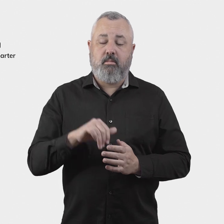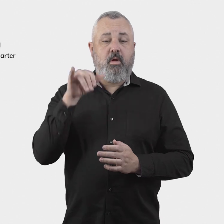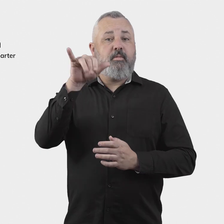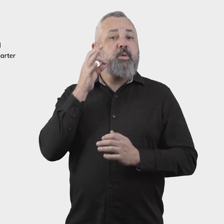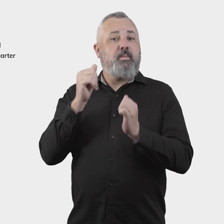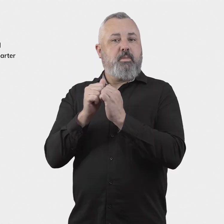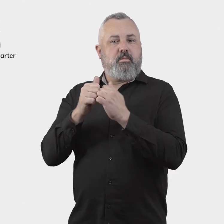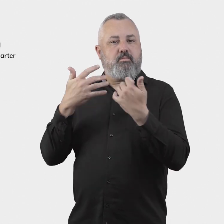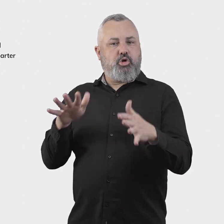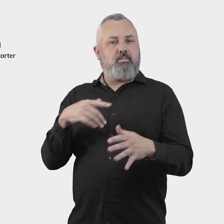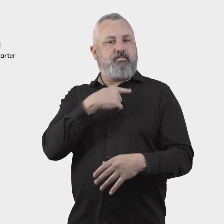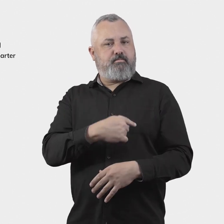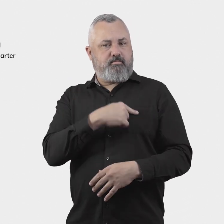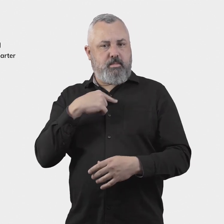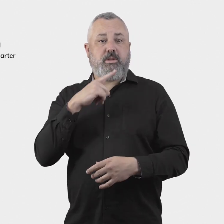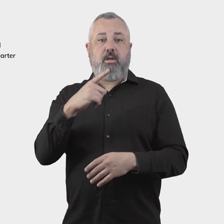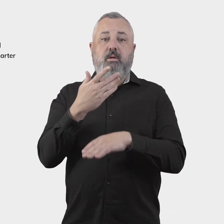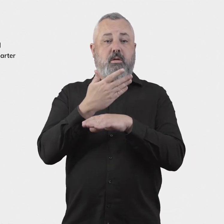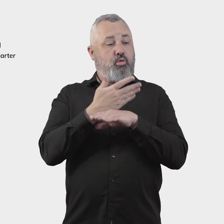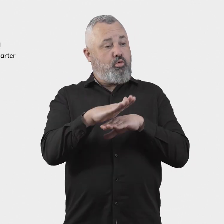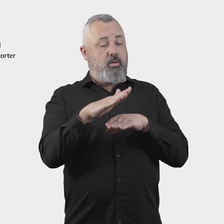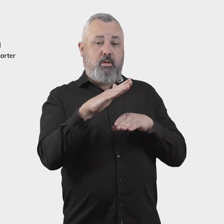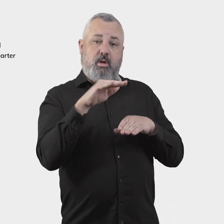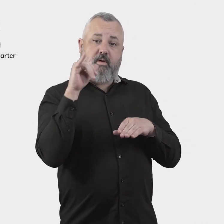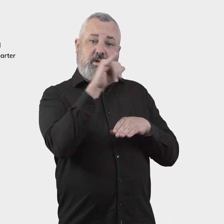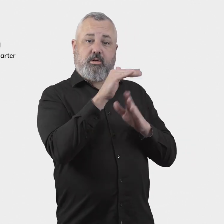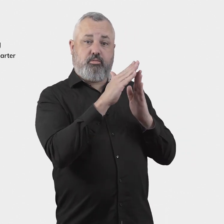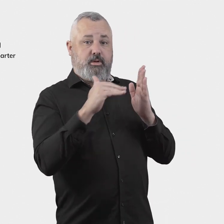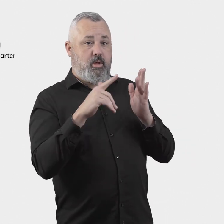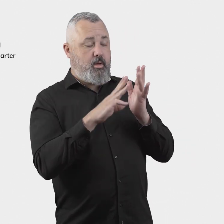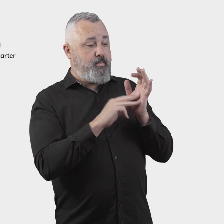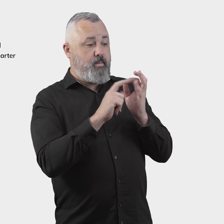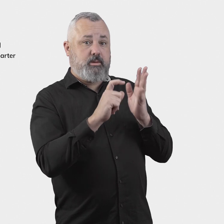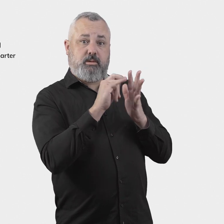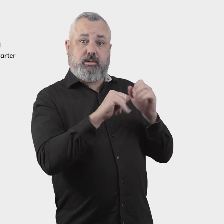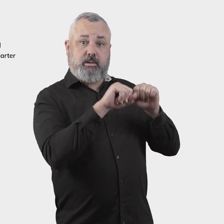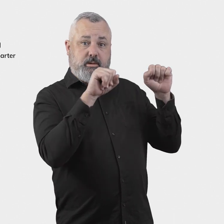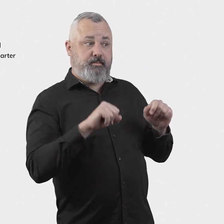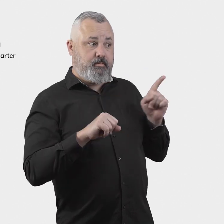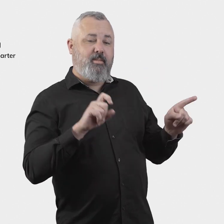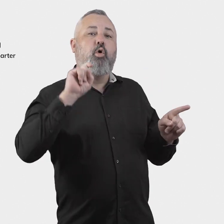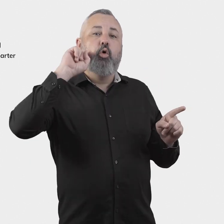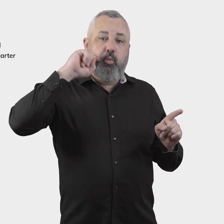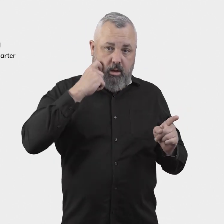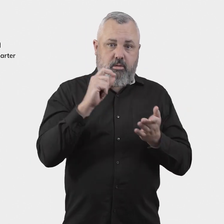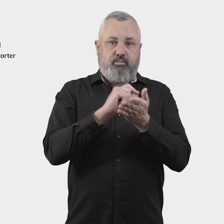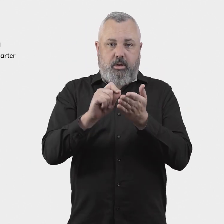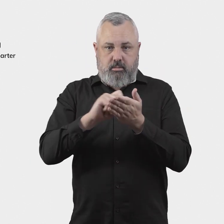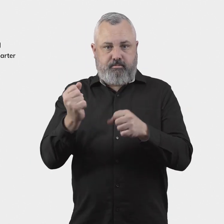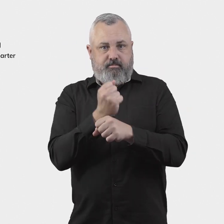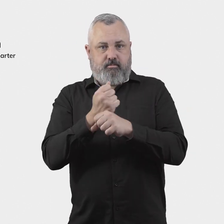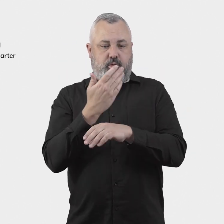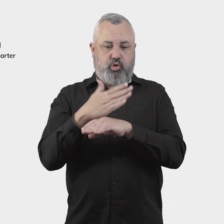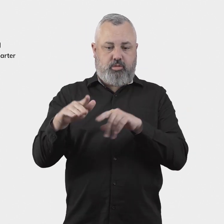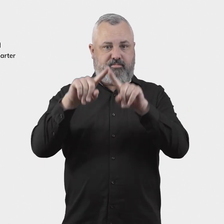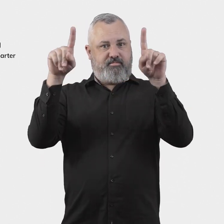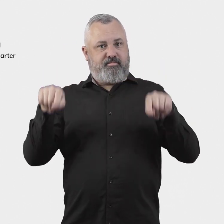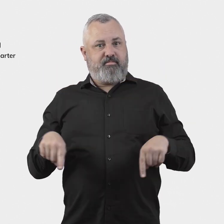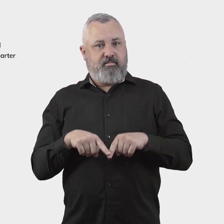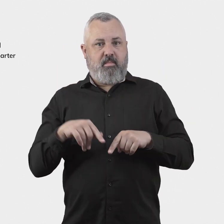The Aviation White Paper commits that the Aviation Industry Ombuds Scheme will produce an